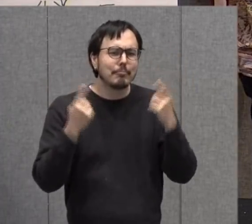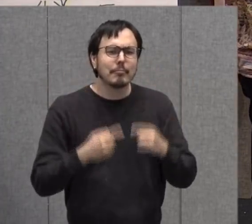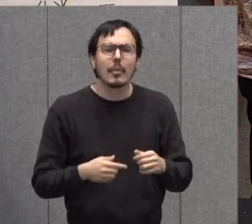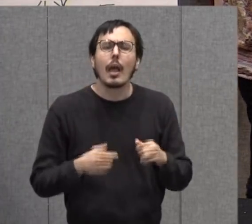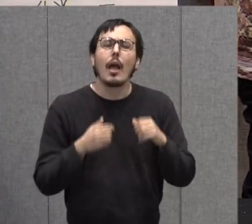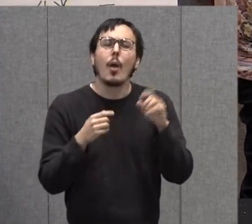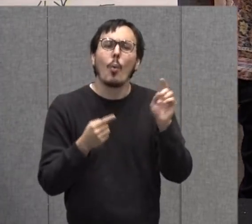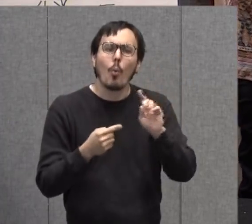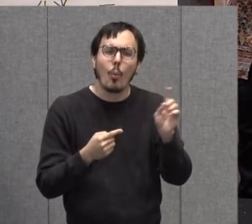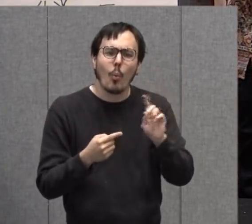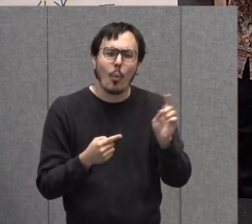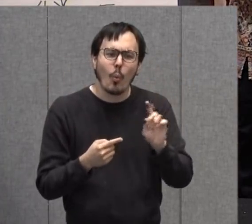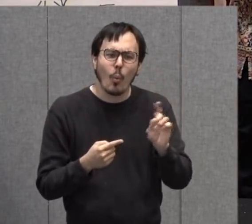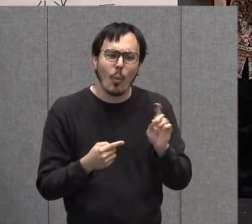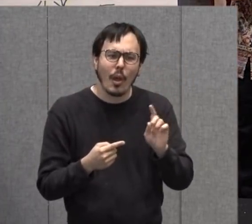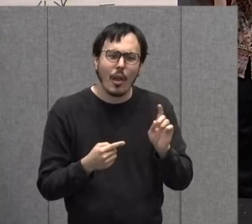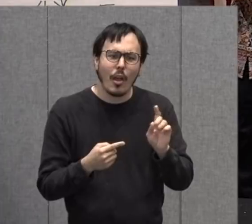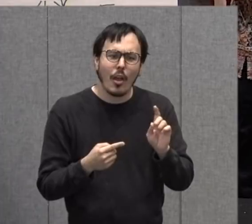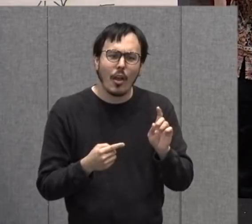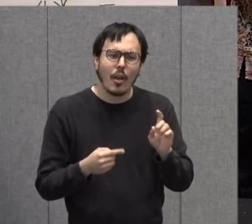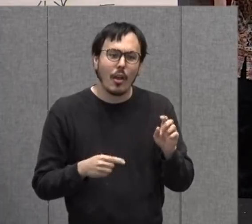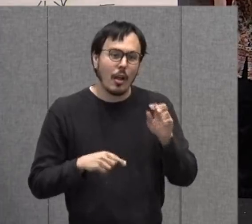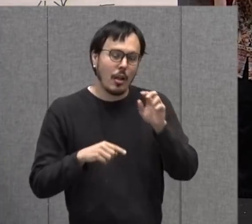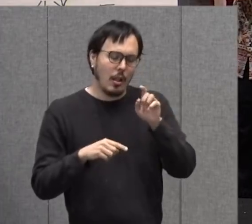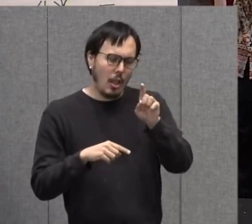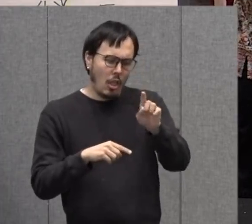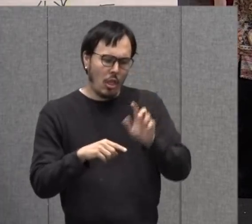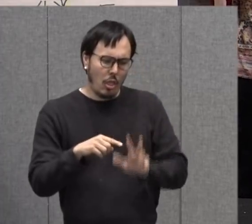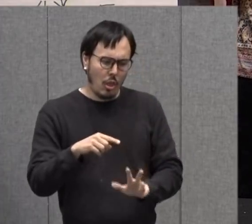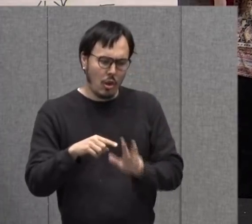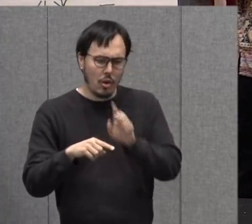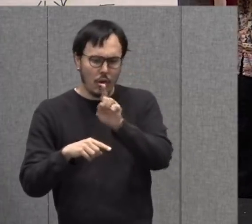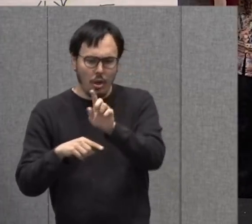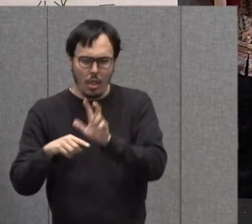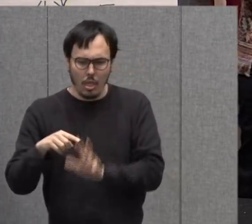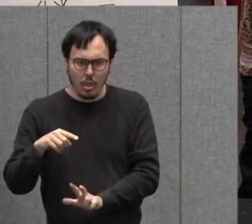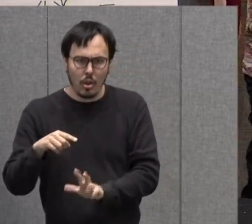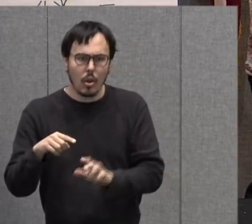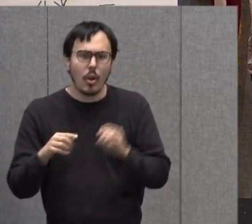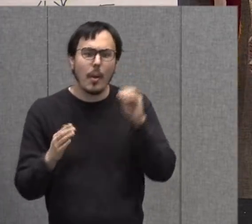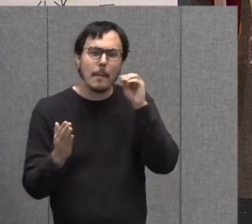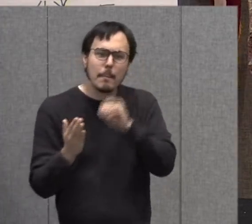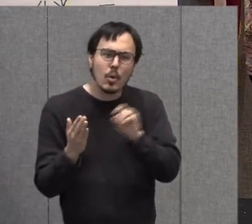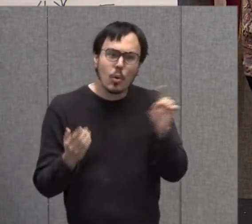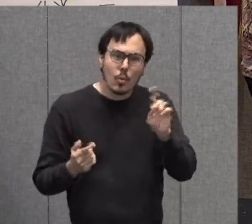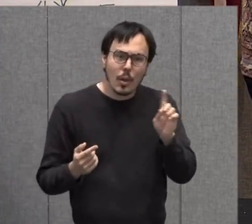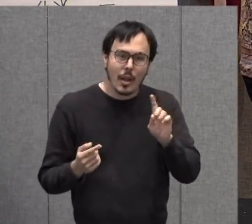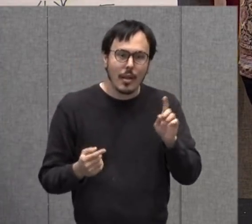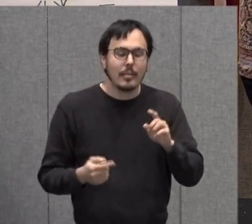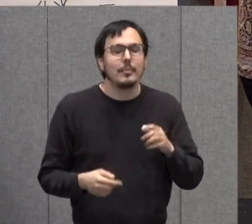where would what the different thirds be, that's always how I look at it. I think about the denominator